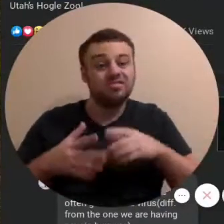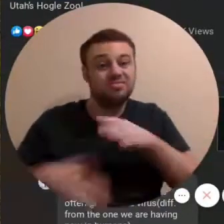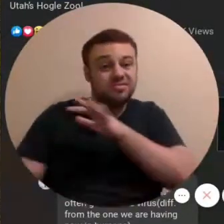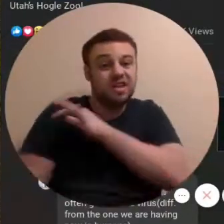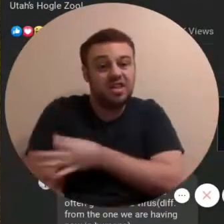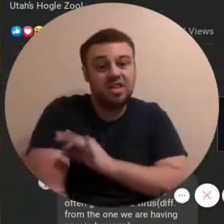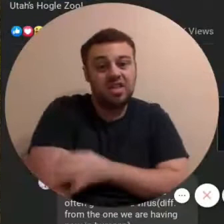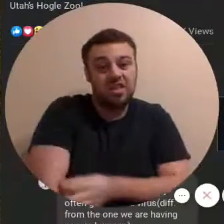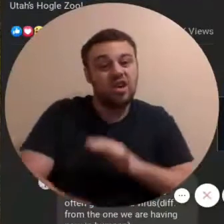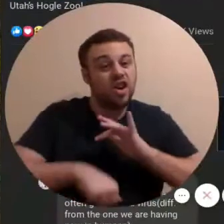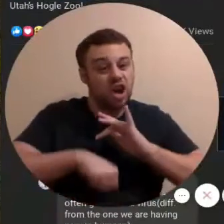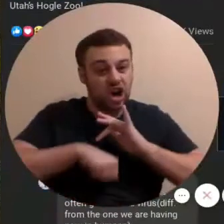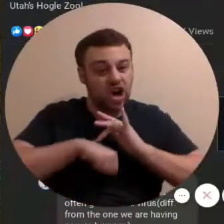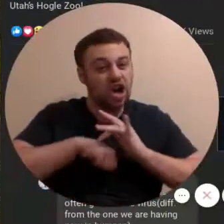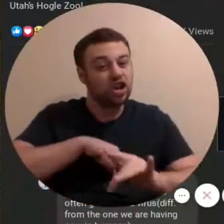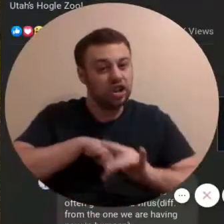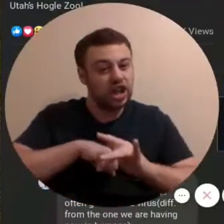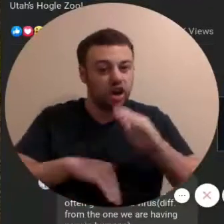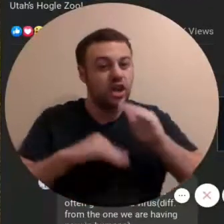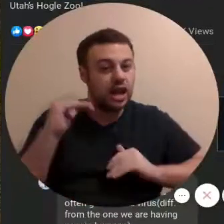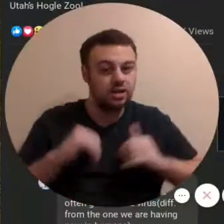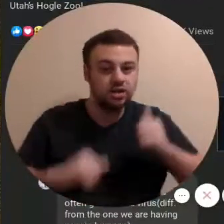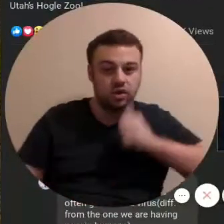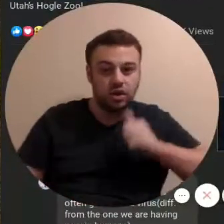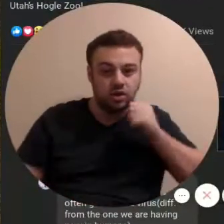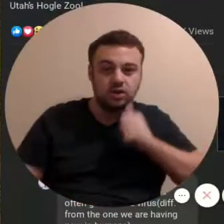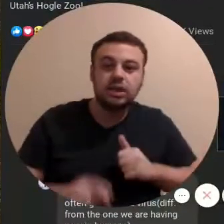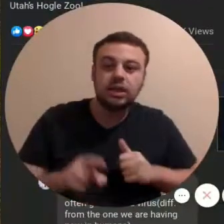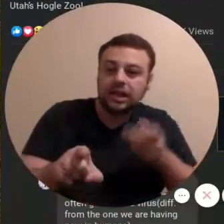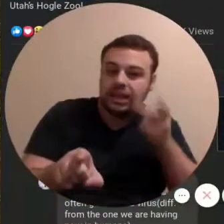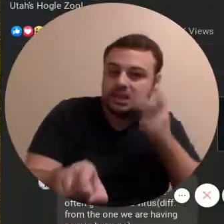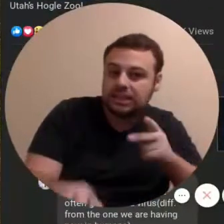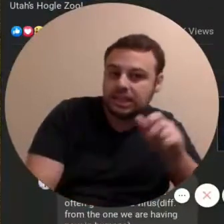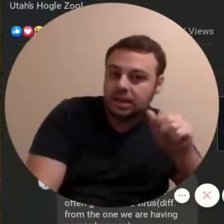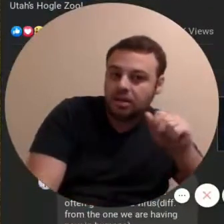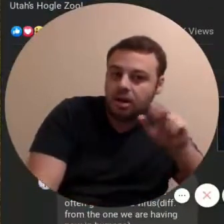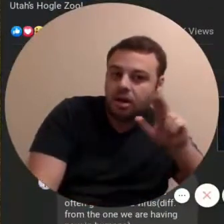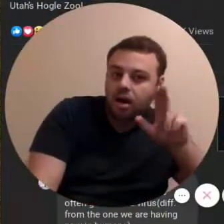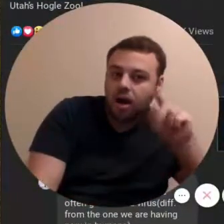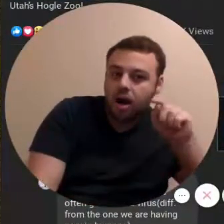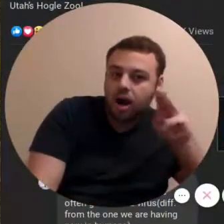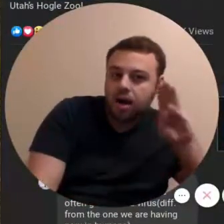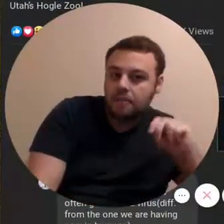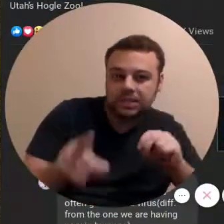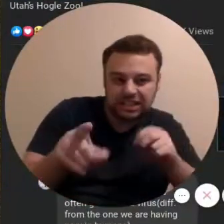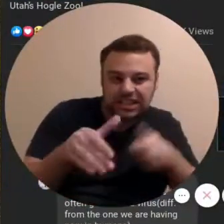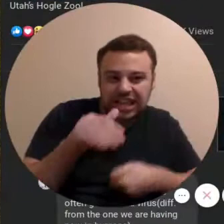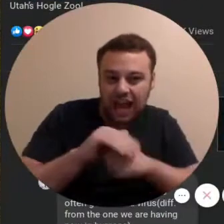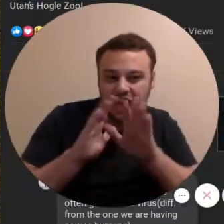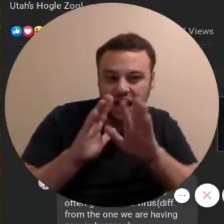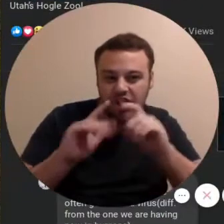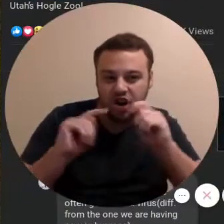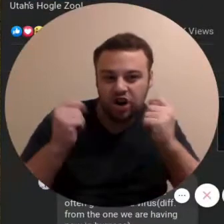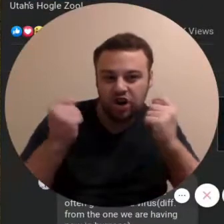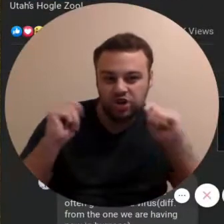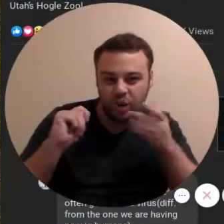front of us. She's digging away there, she's hiding a toy so nobody else can have it. Jeff: So selfish. Gwen: Yeah.